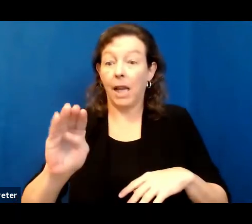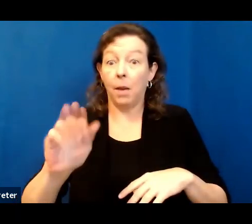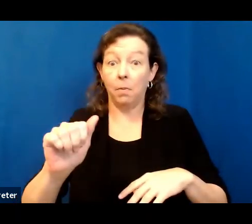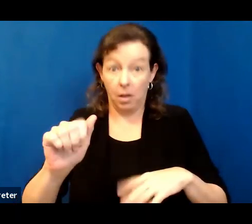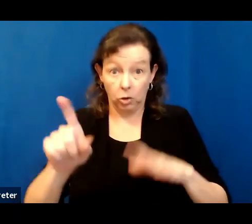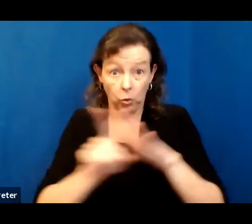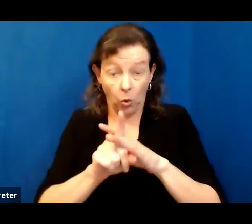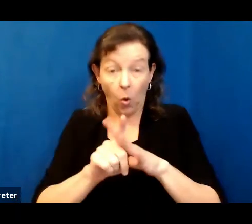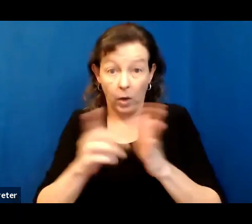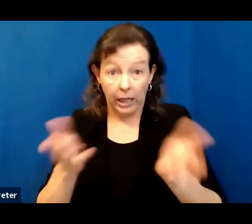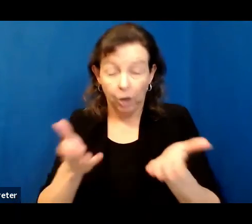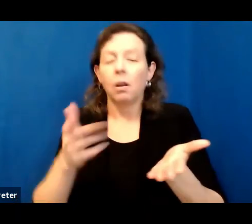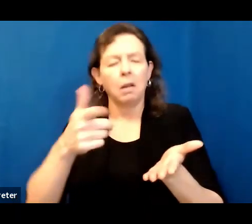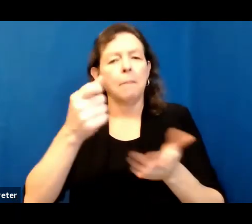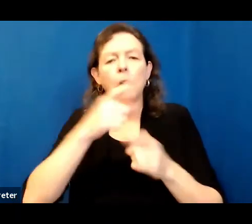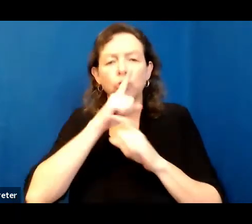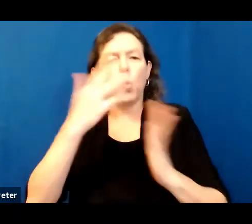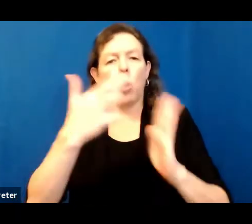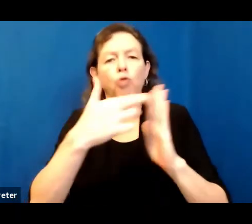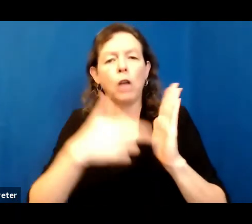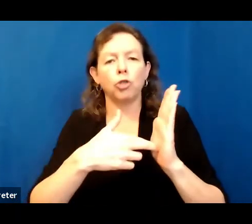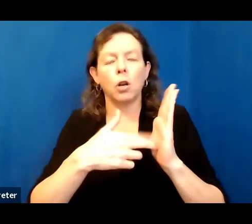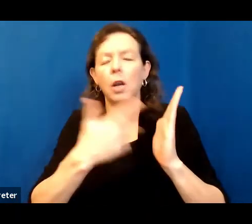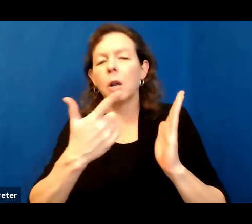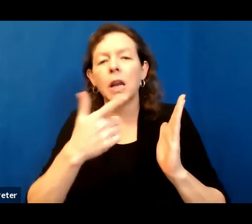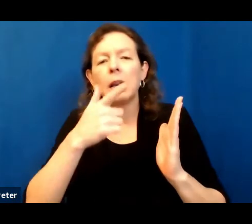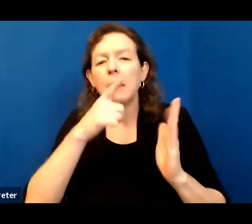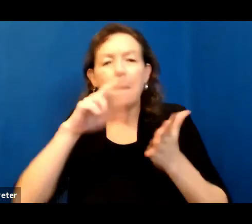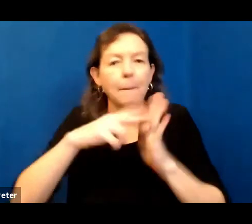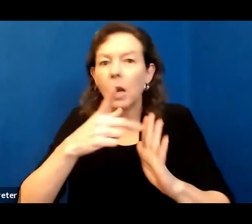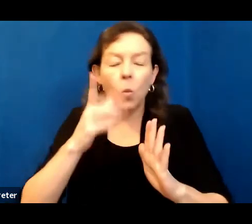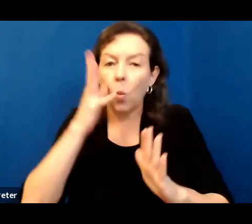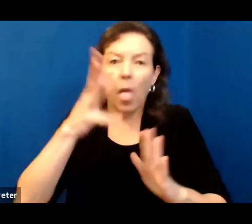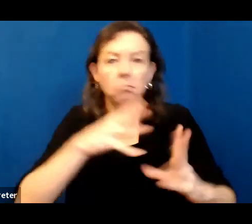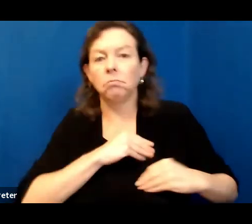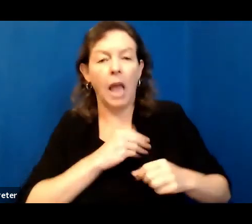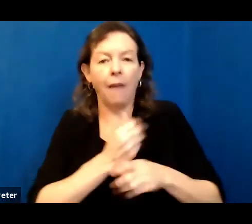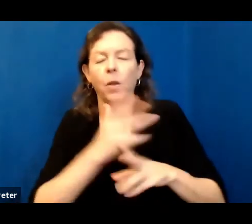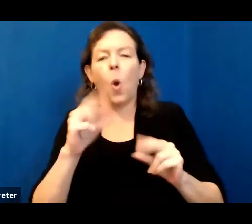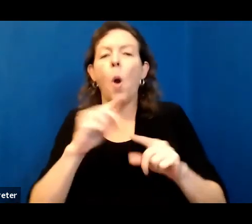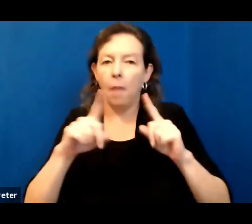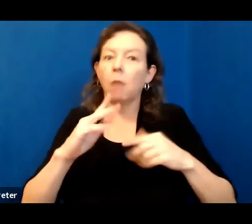You don't always have to take their assistance but it is a process and you need to get signed up for it as soon as you can.